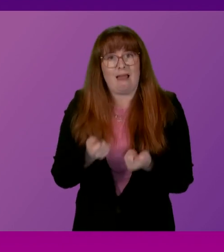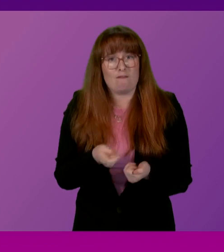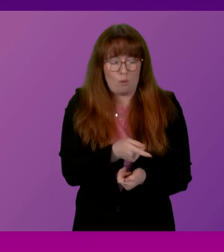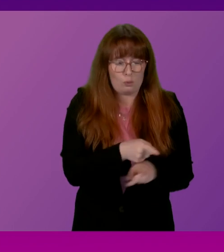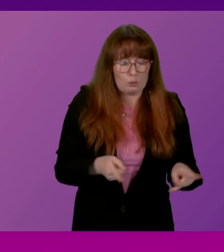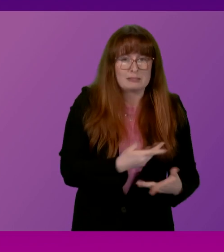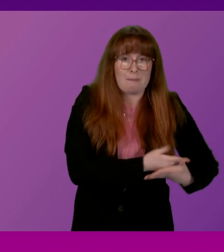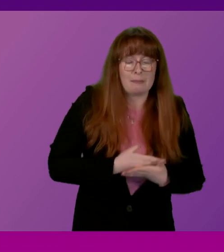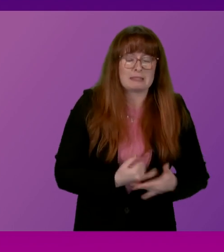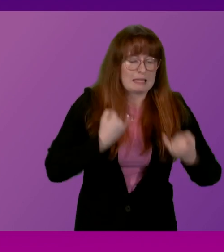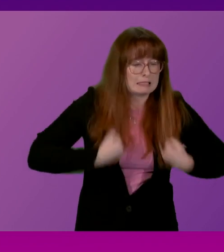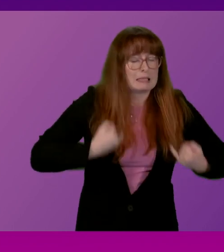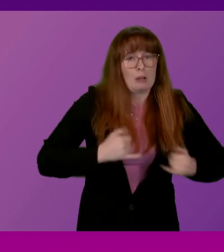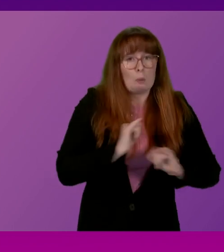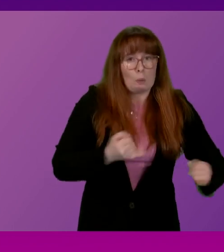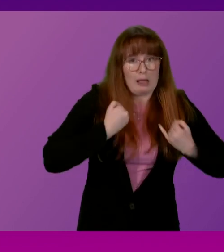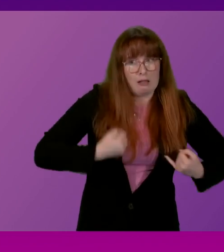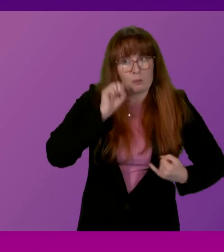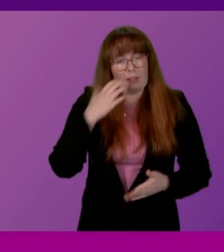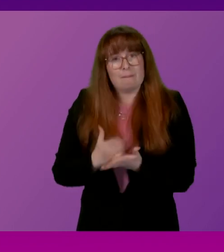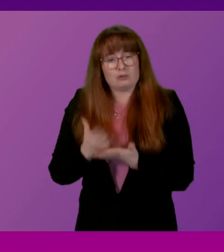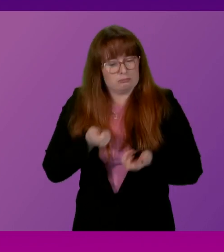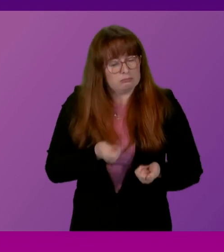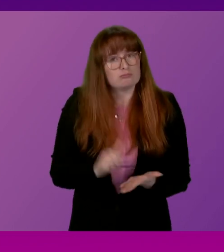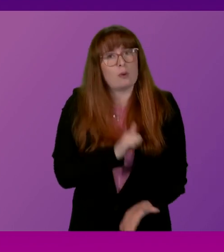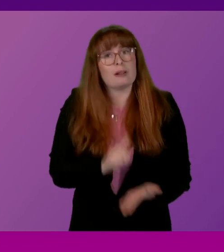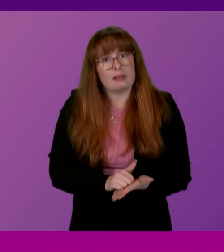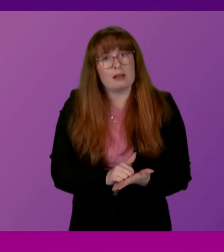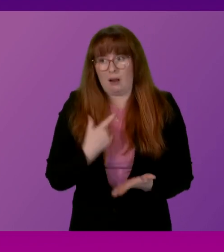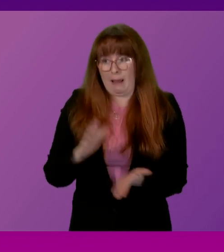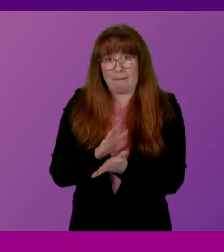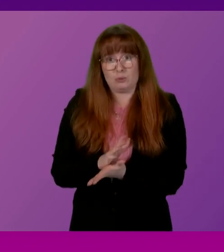I would be more than happy to have the cabinet secretary write to Richard Leonard to furnish